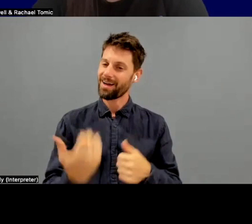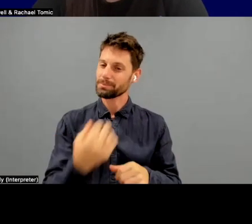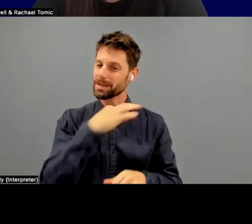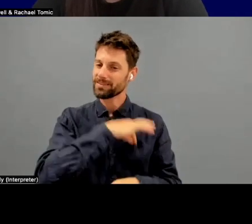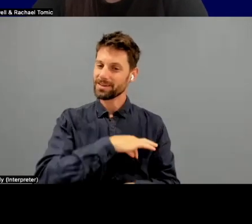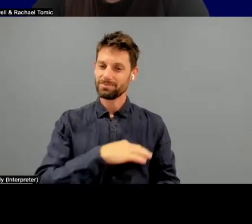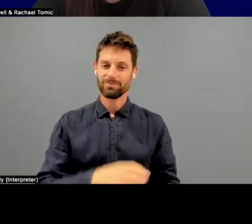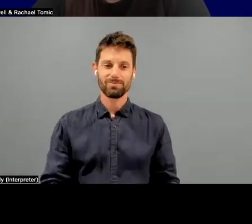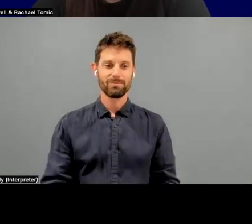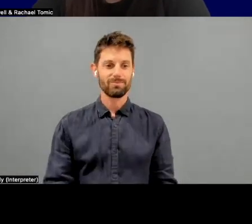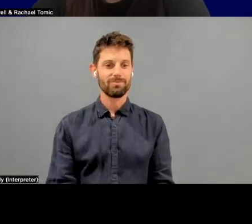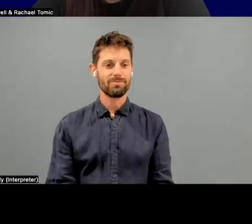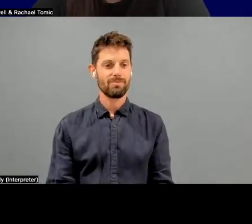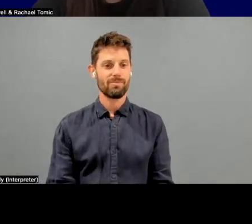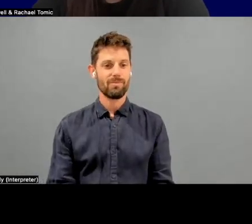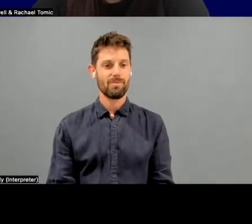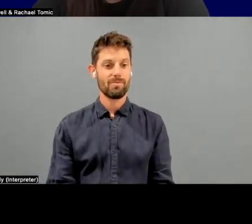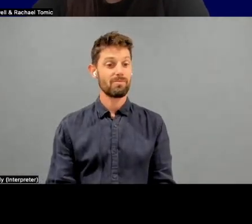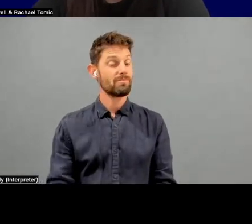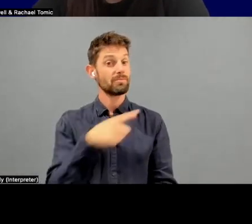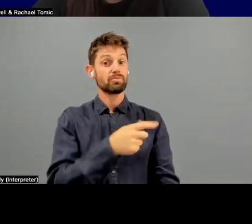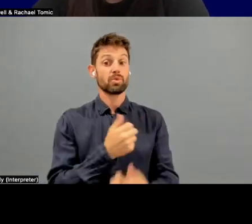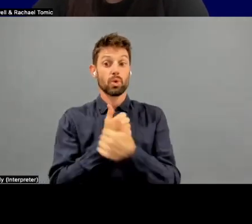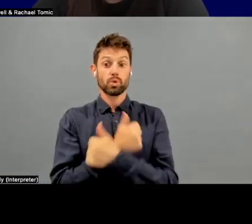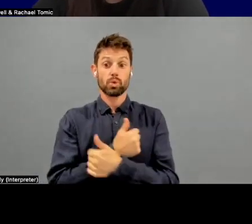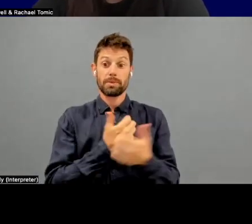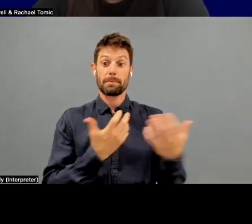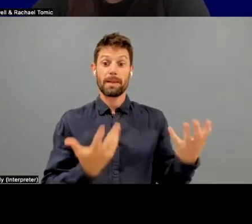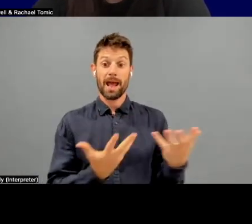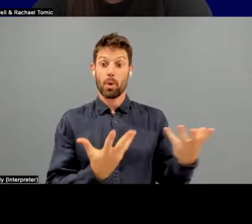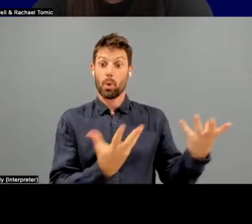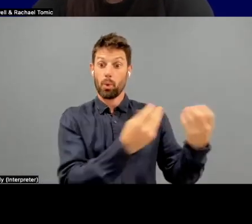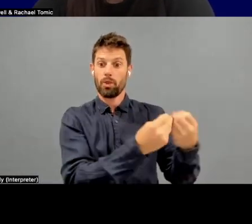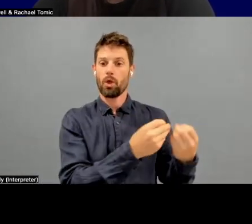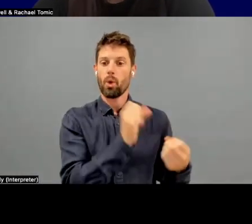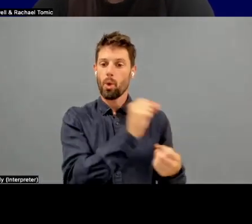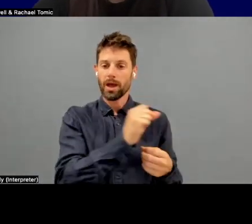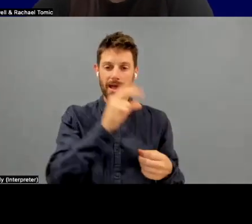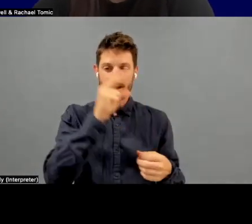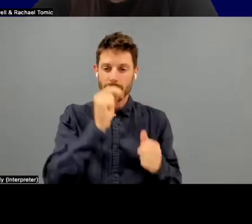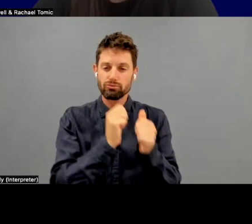She enjoys playing with her big brother who loves roughhousing her, and it's the greatest thing